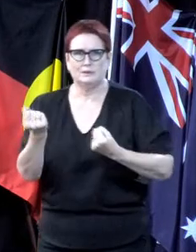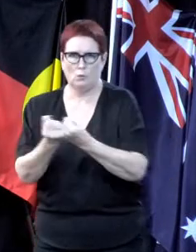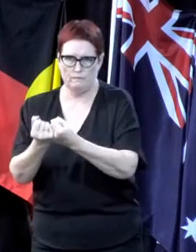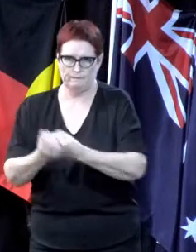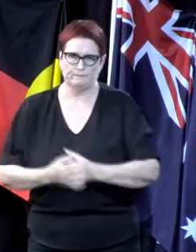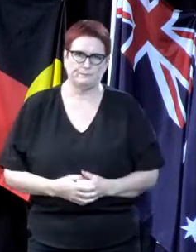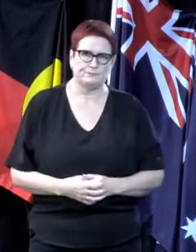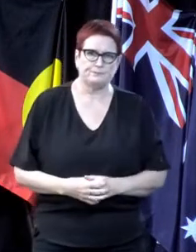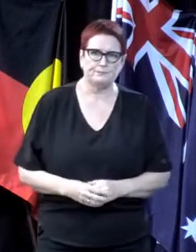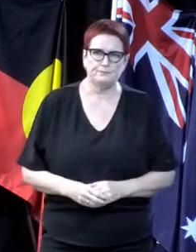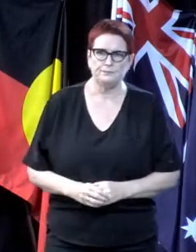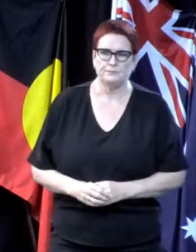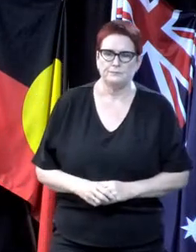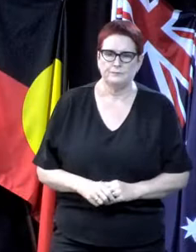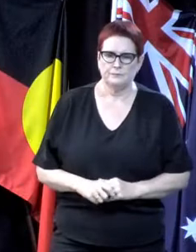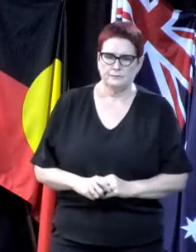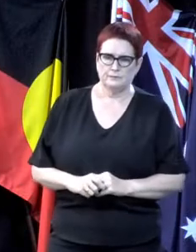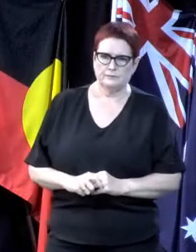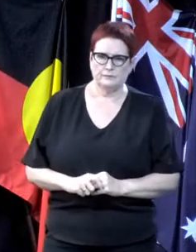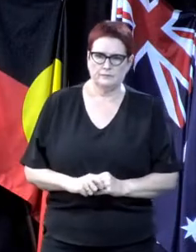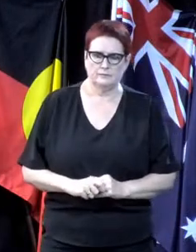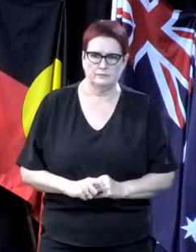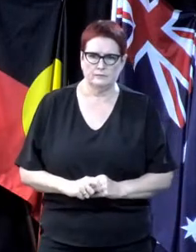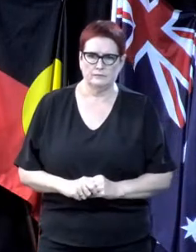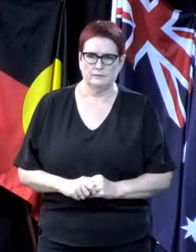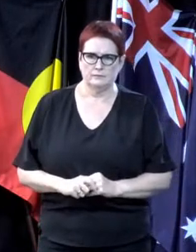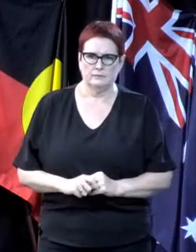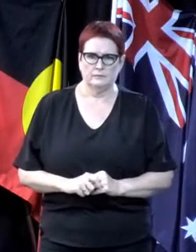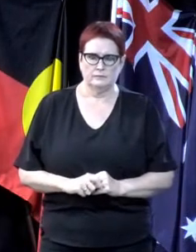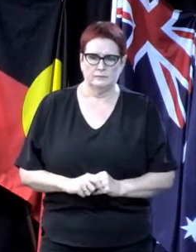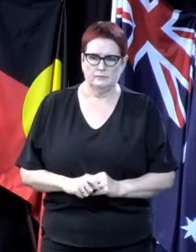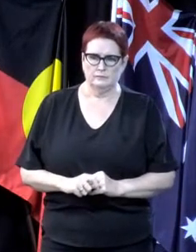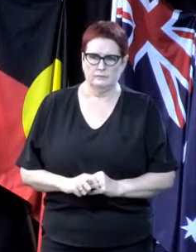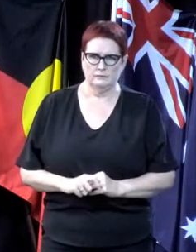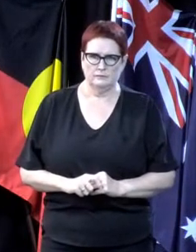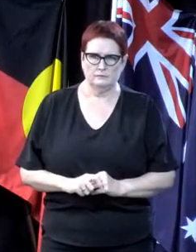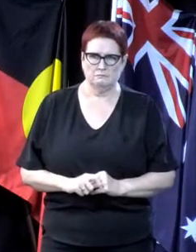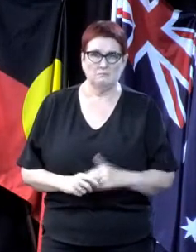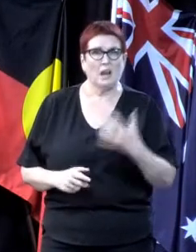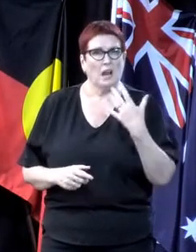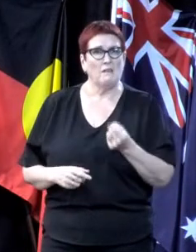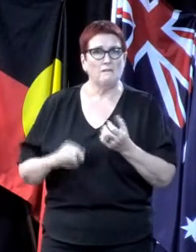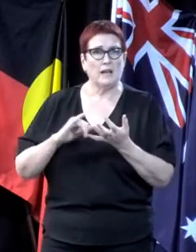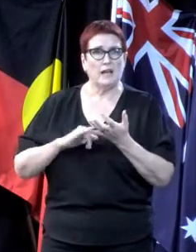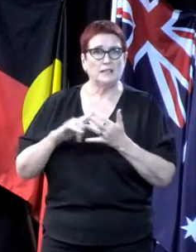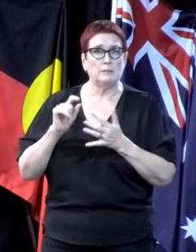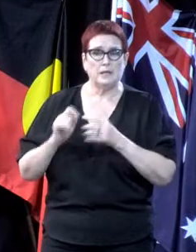And we have a special ed program ticked on OneSchool.